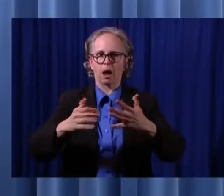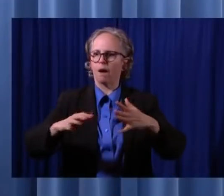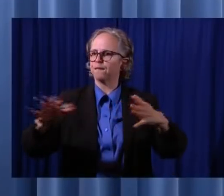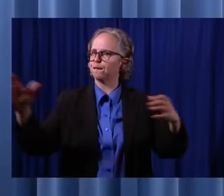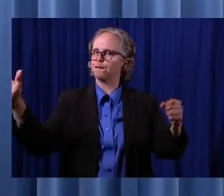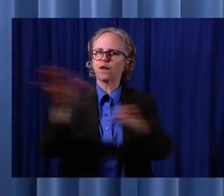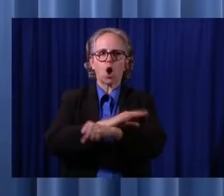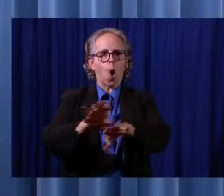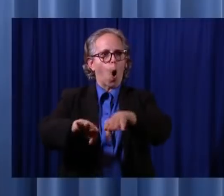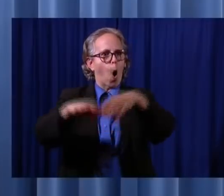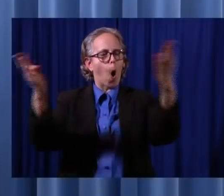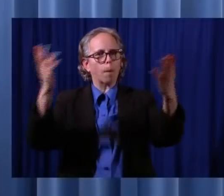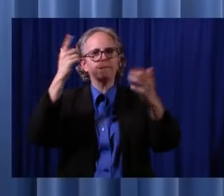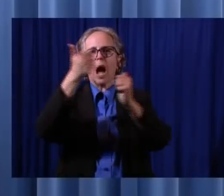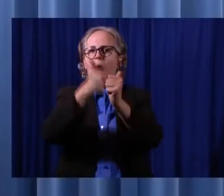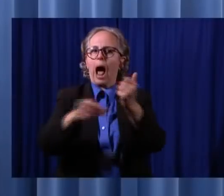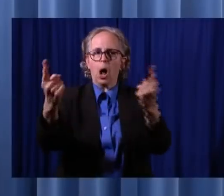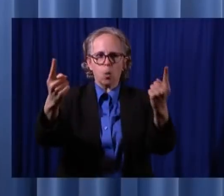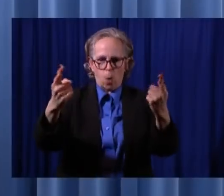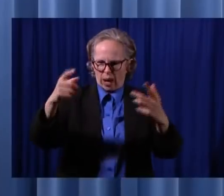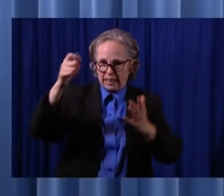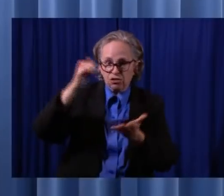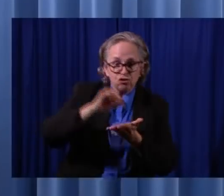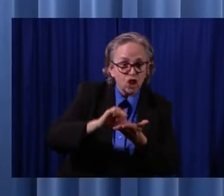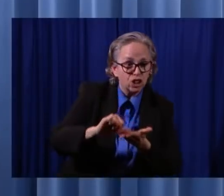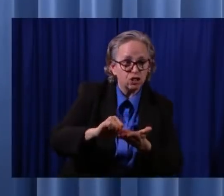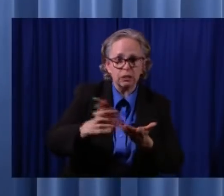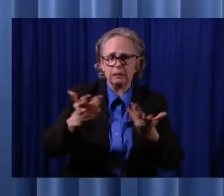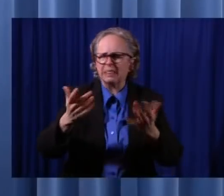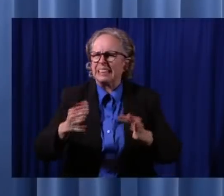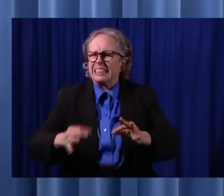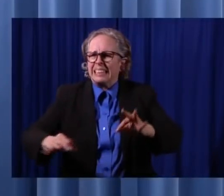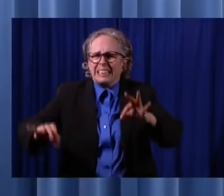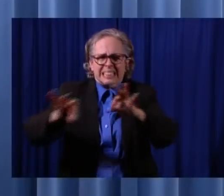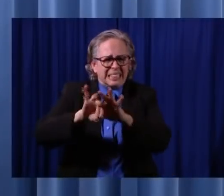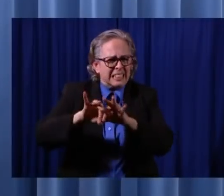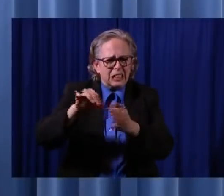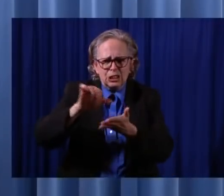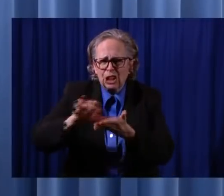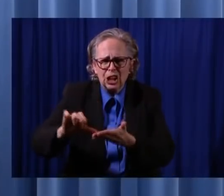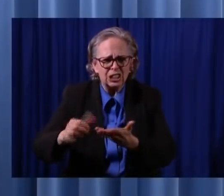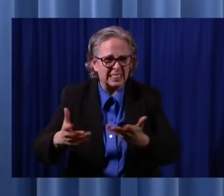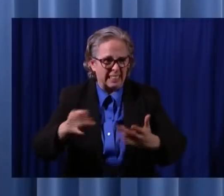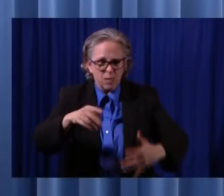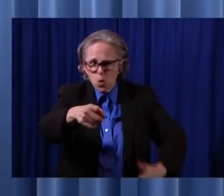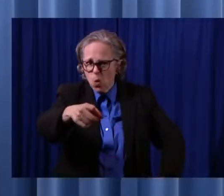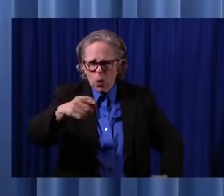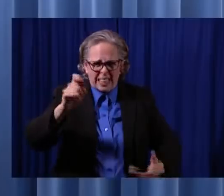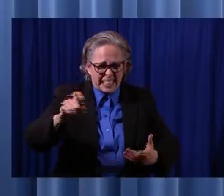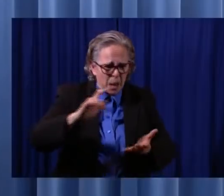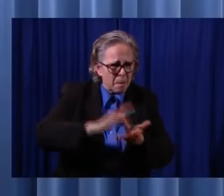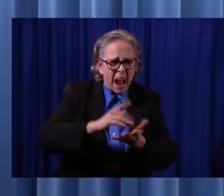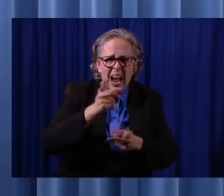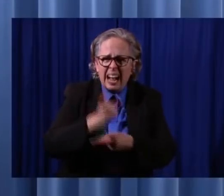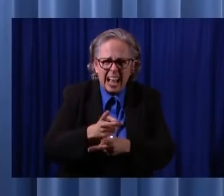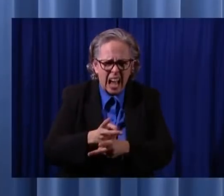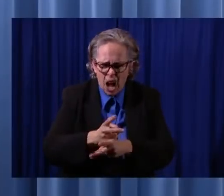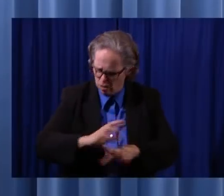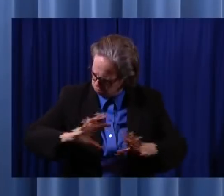TO THE EMERGENCY ROOM, AS AN EXAMPLE. THROUGHOUT THE PANDEMIC, HOSPITALS HAVE BEEN DOING WHAT THEY CAN TO ENSURE A SAFE